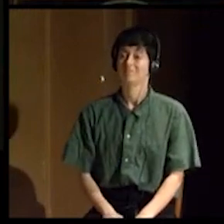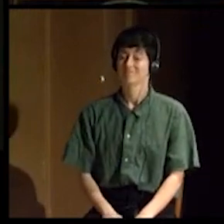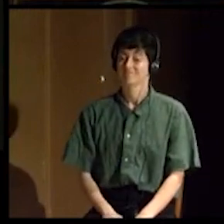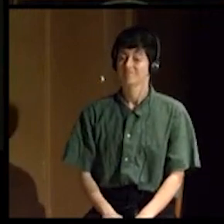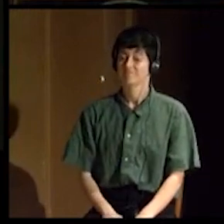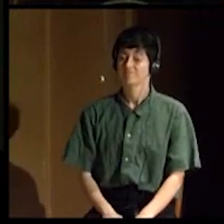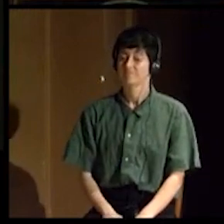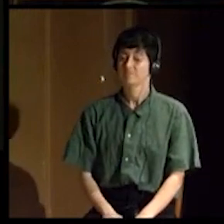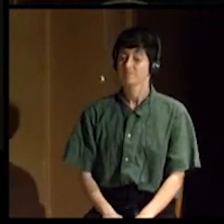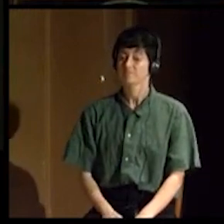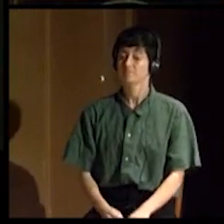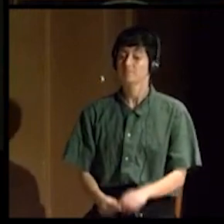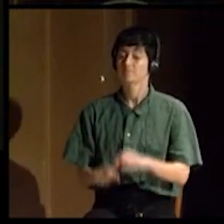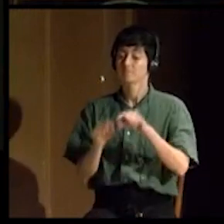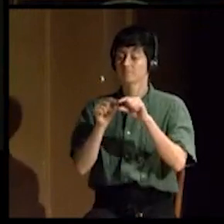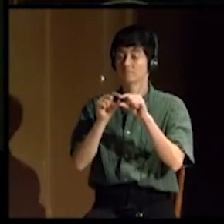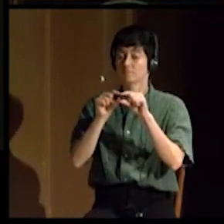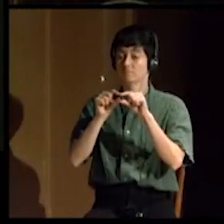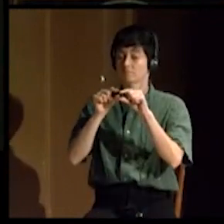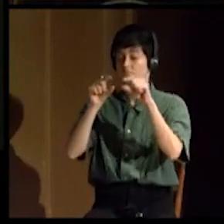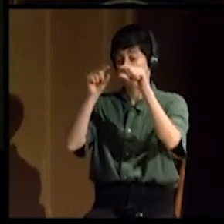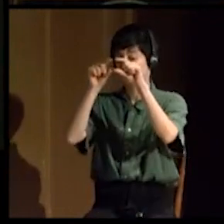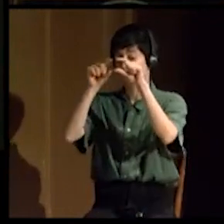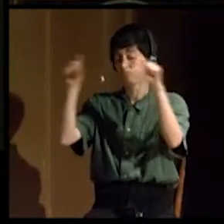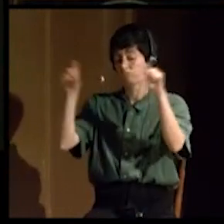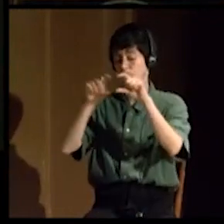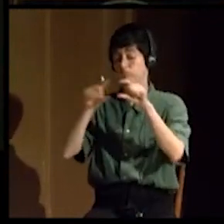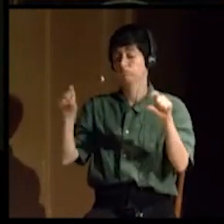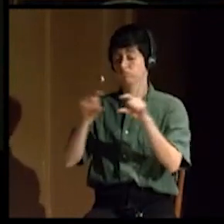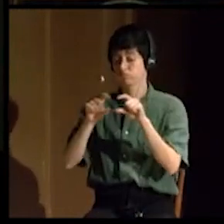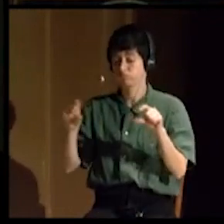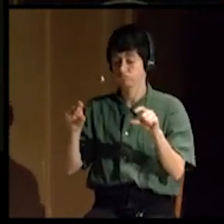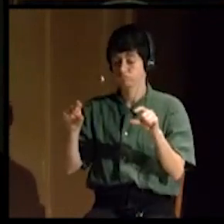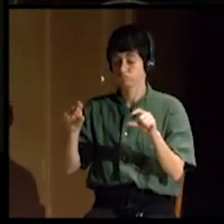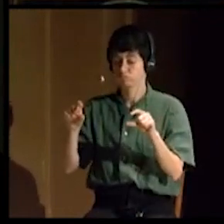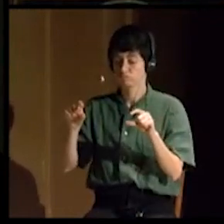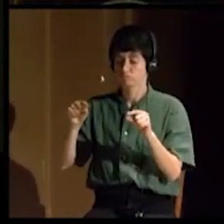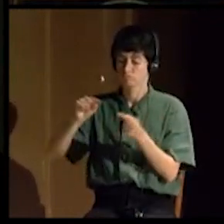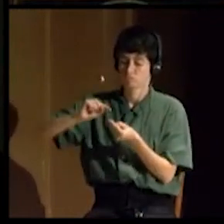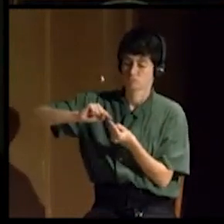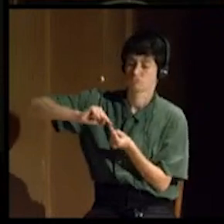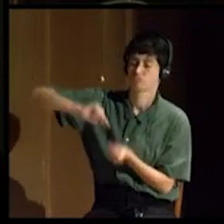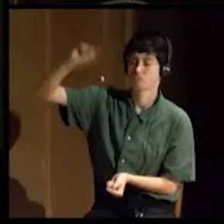terms of silica content. But if we look at the rock record, we all could know that this continent,